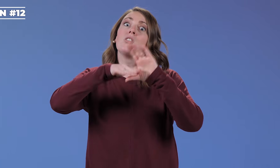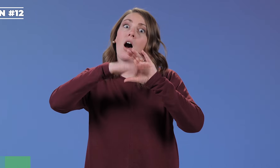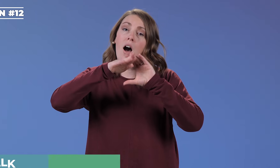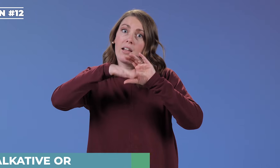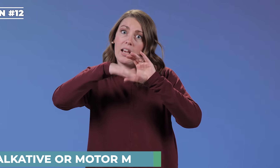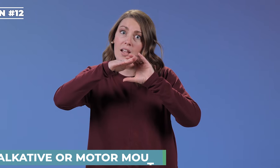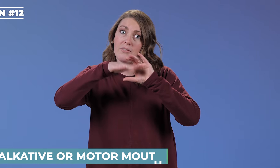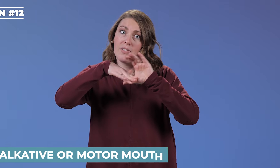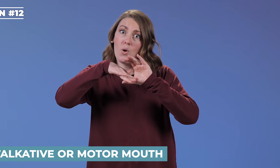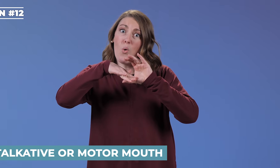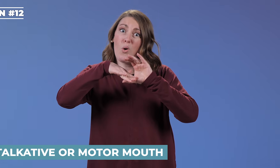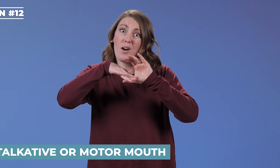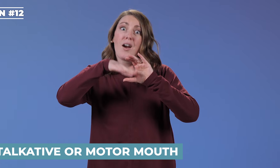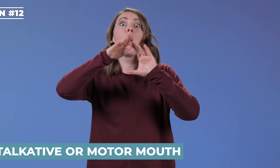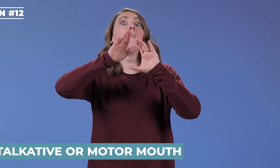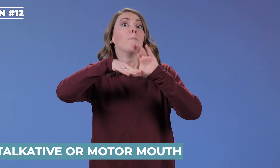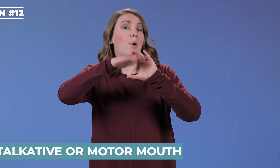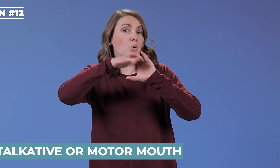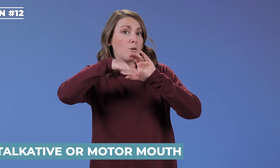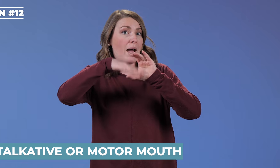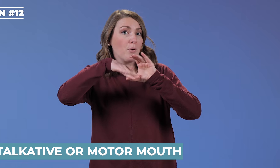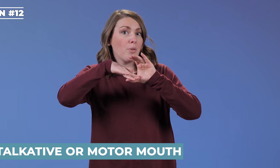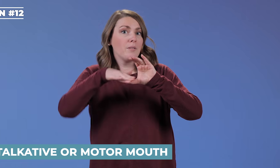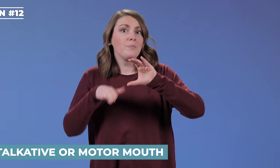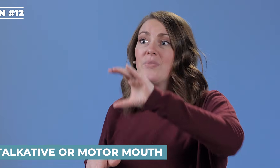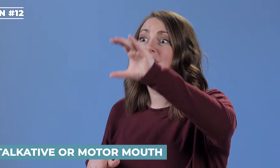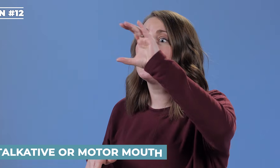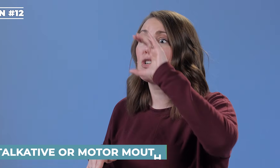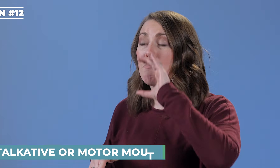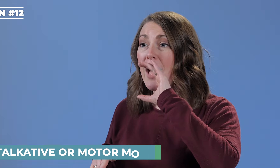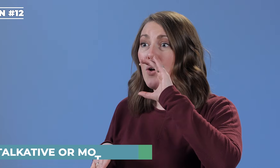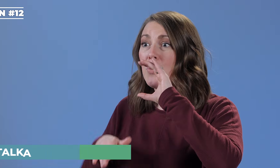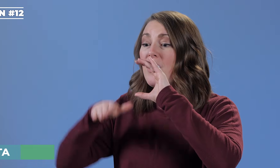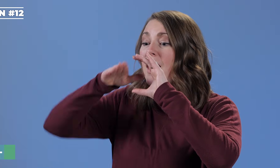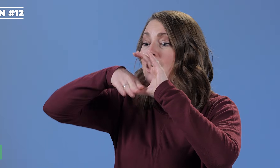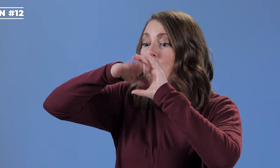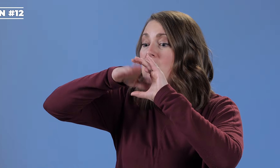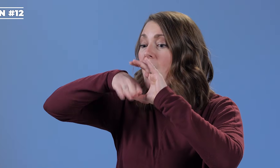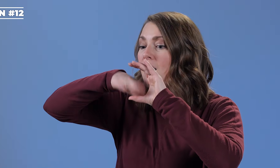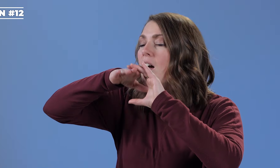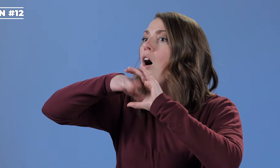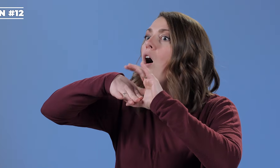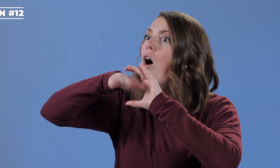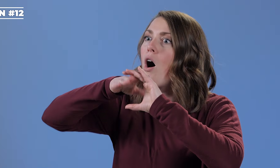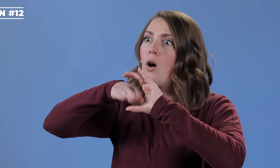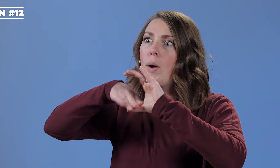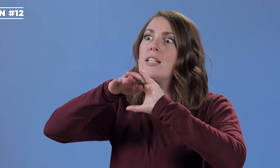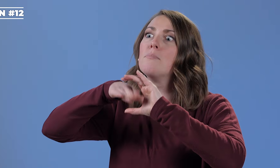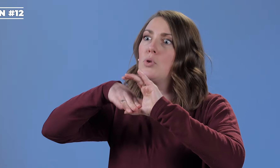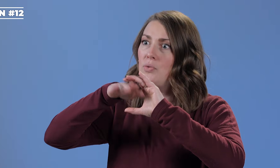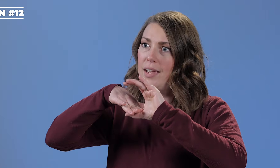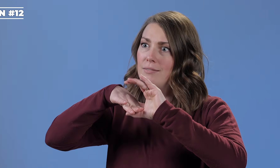Talkative, or motor mouth. This is your mouth and your tongue always moving